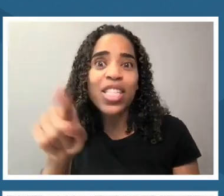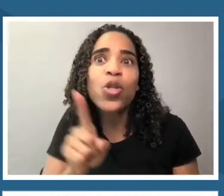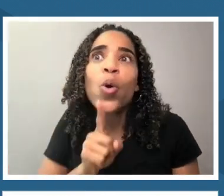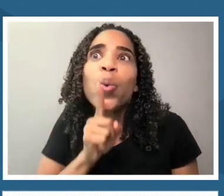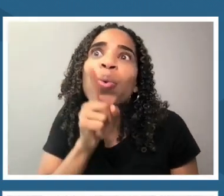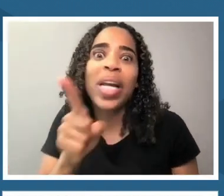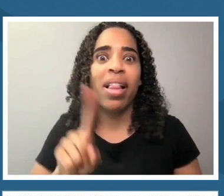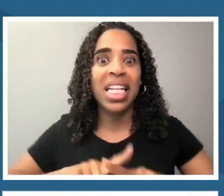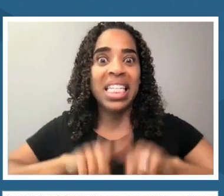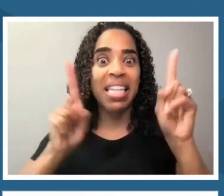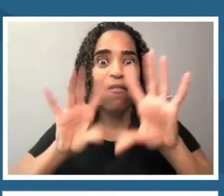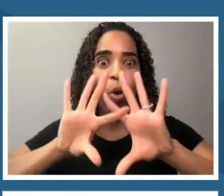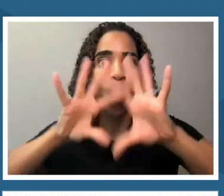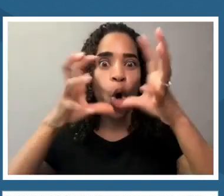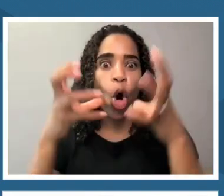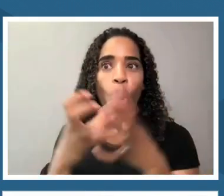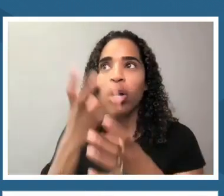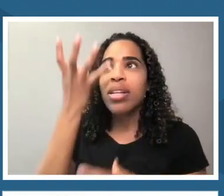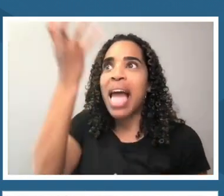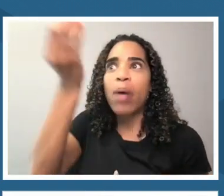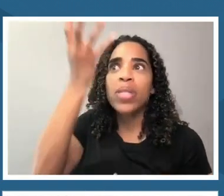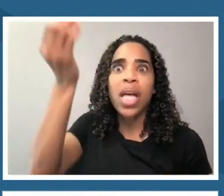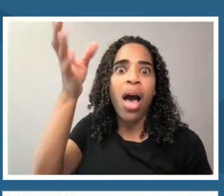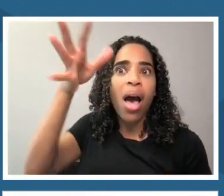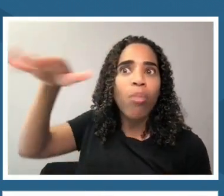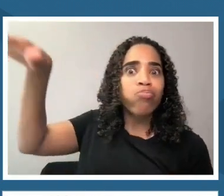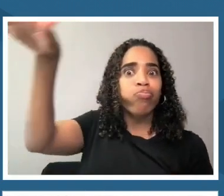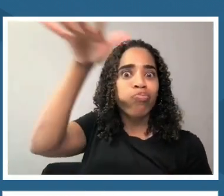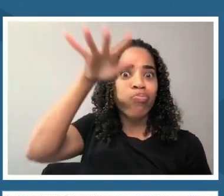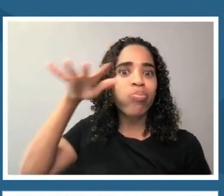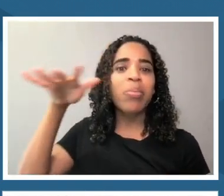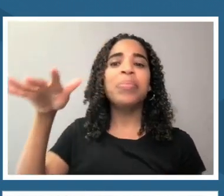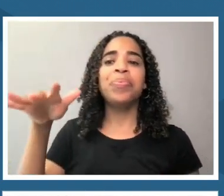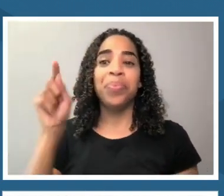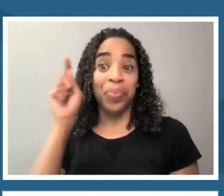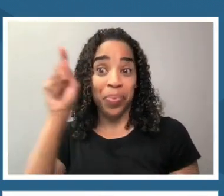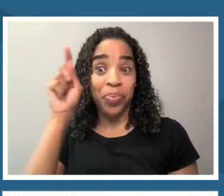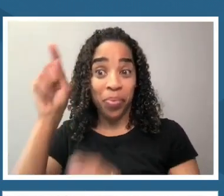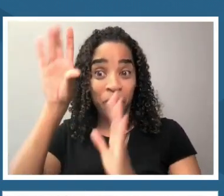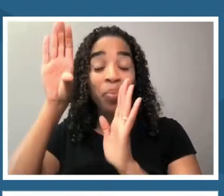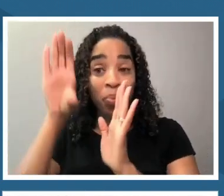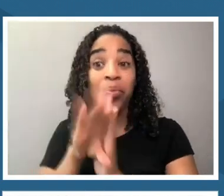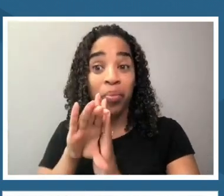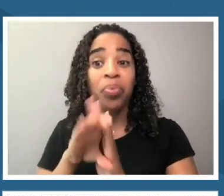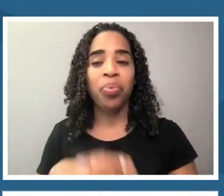in fact this image